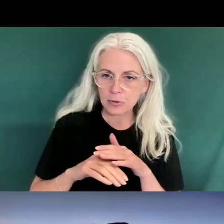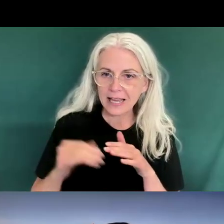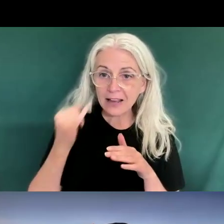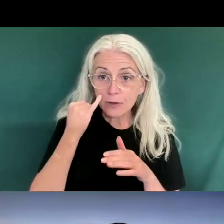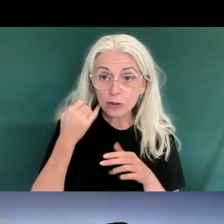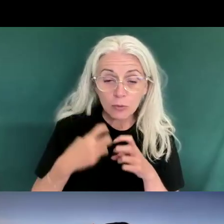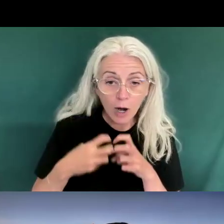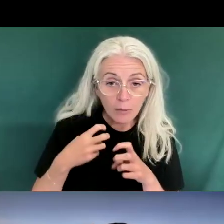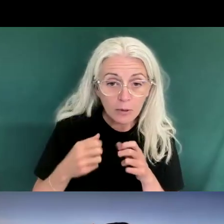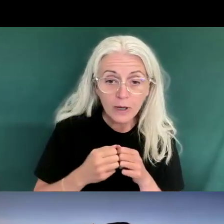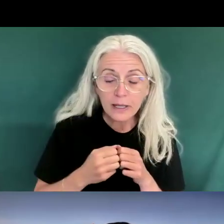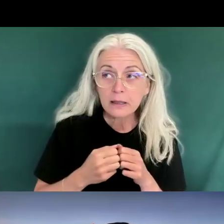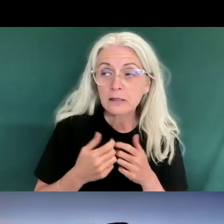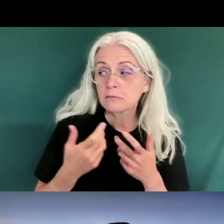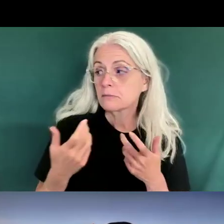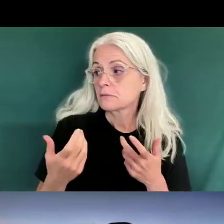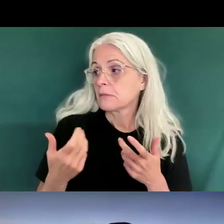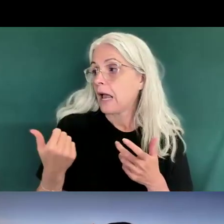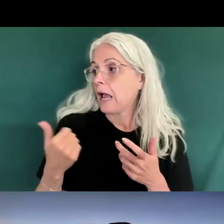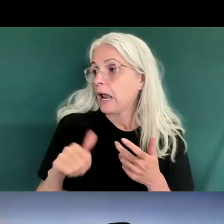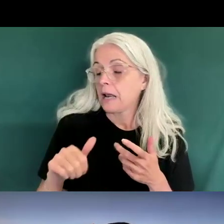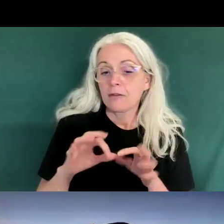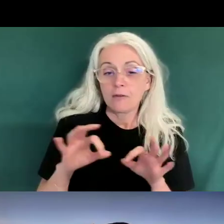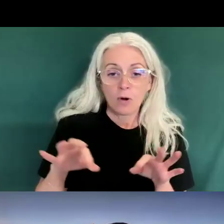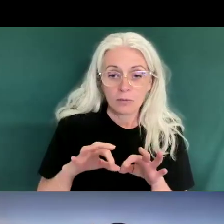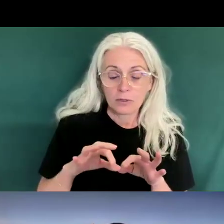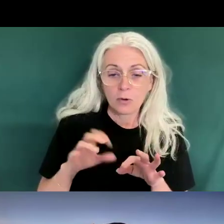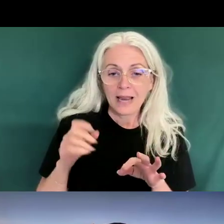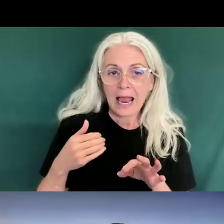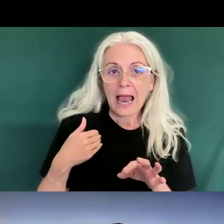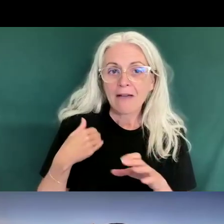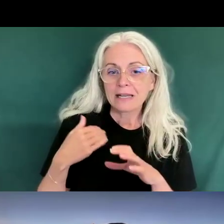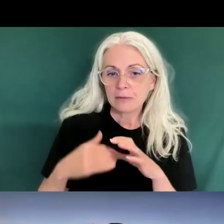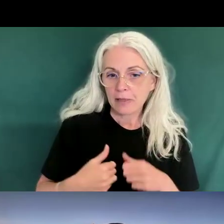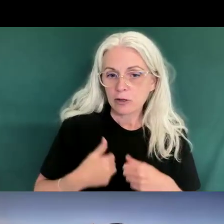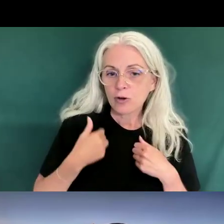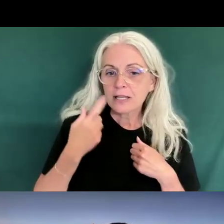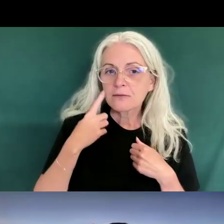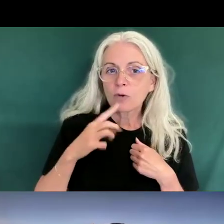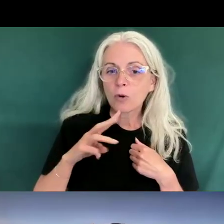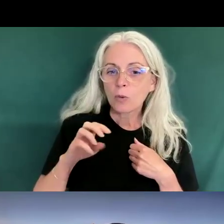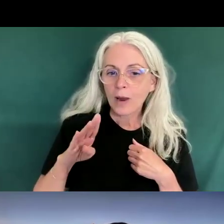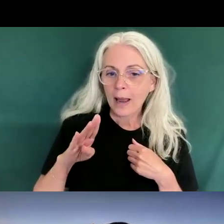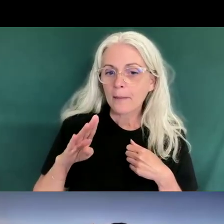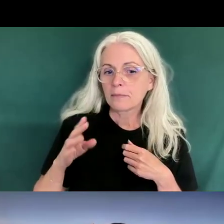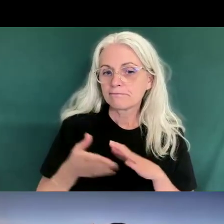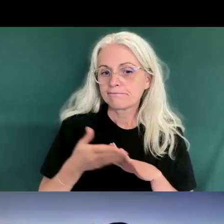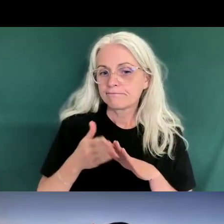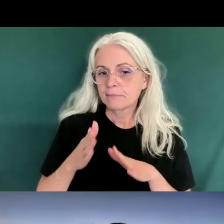a problem with, with any of our forms, we have an email address for our webmaster that folks can,